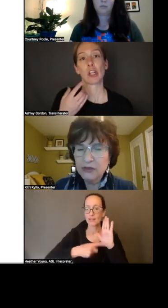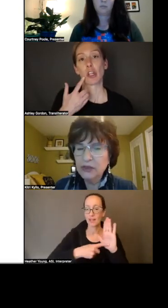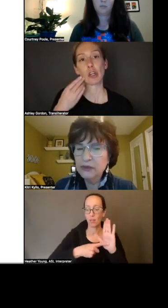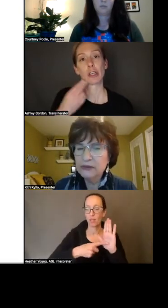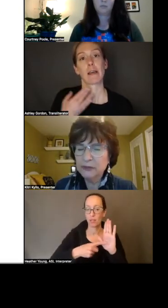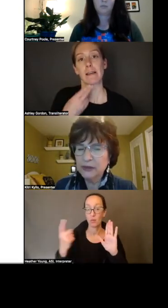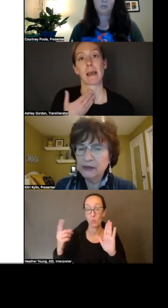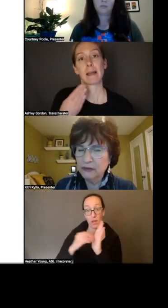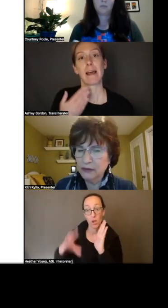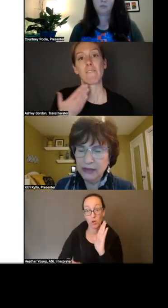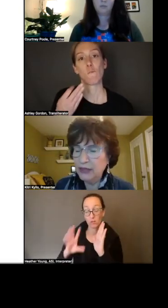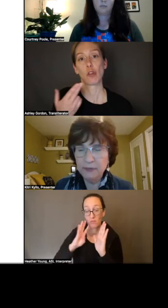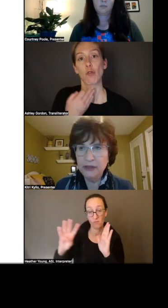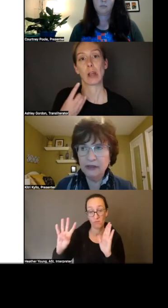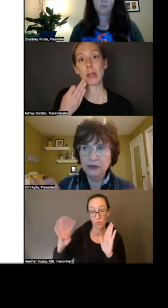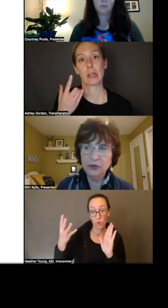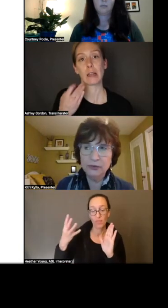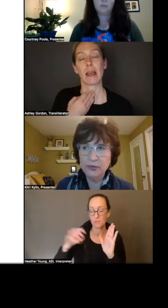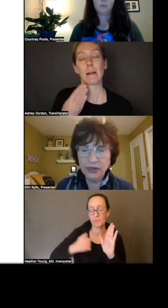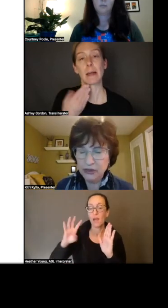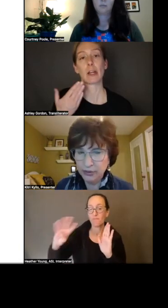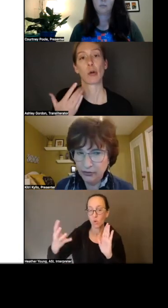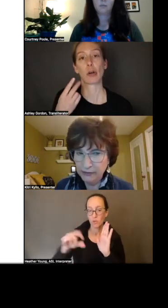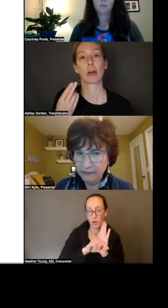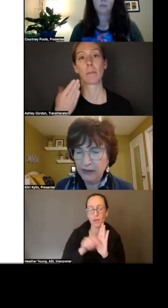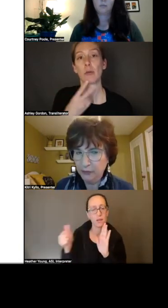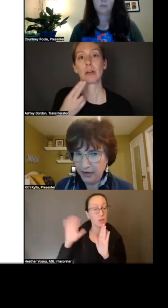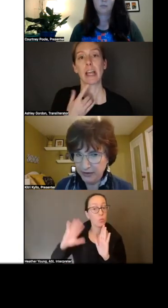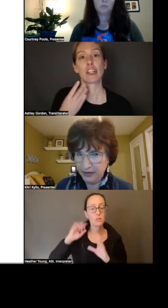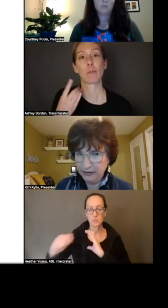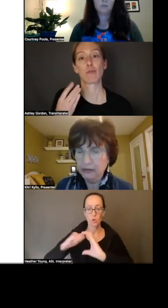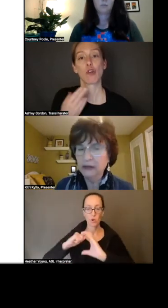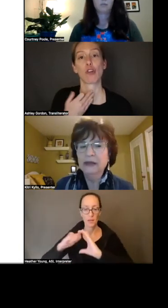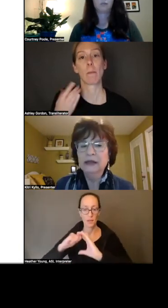So he was displaying, he had been in a total communication program prior to that.